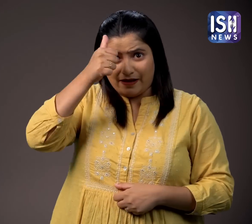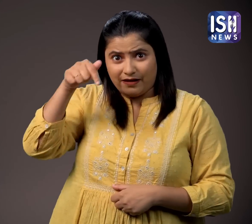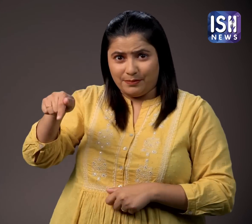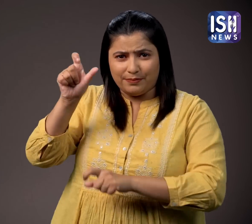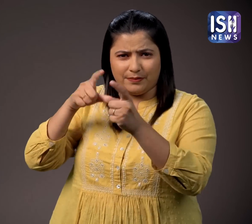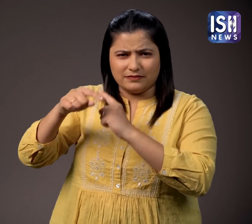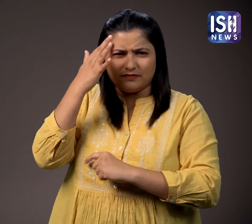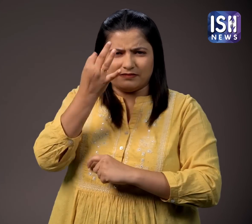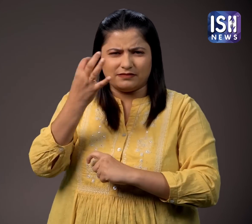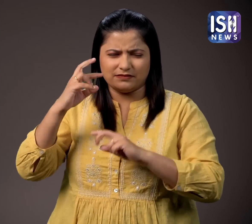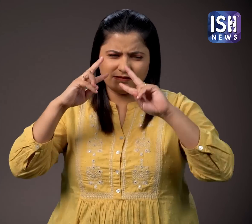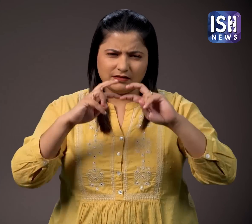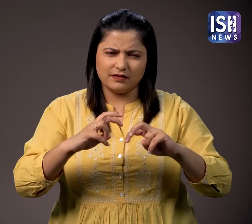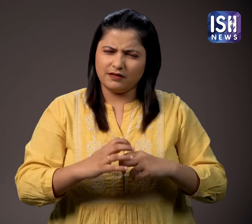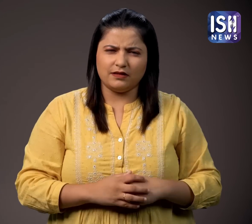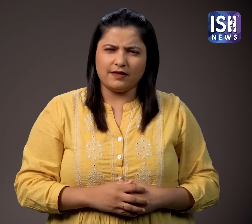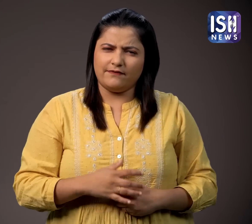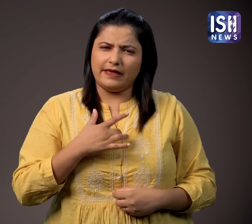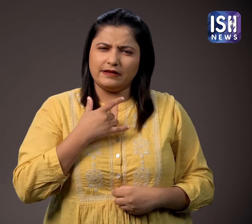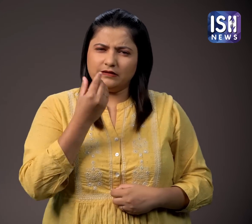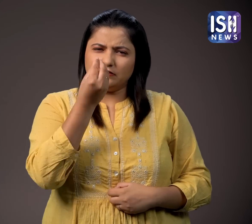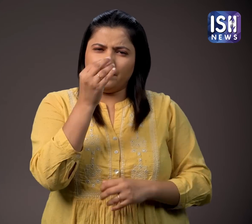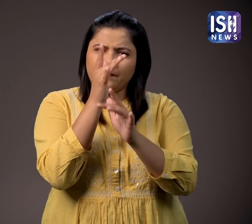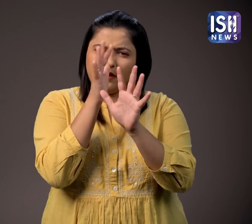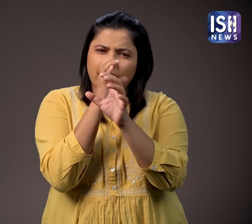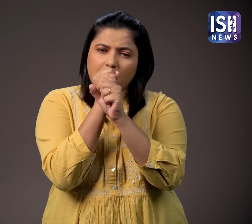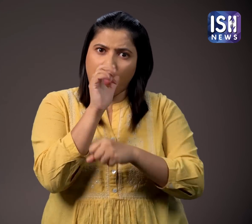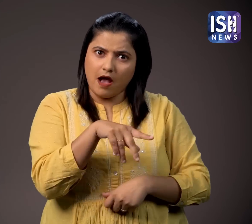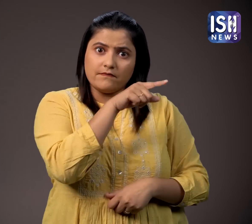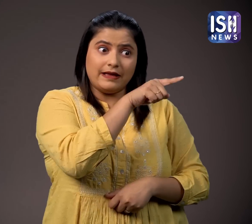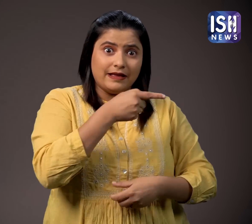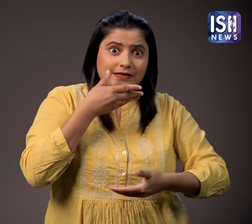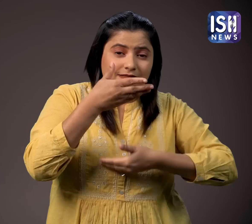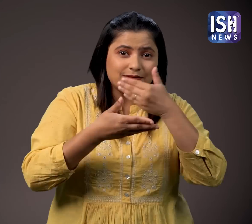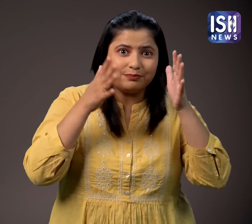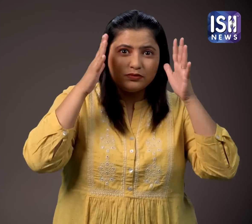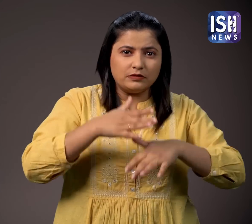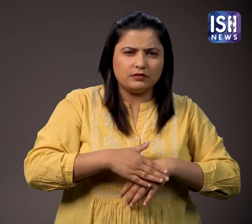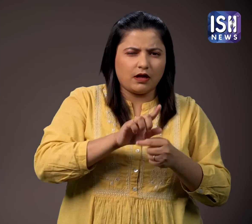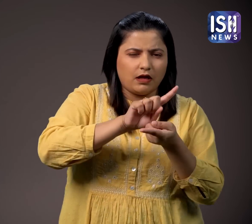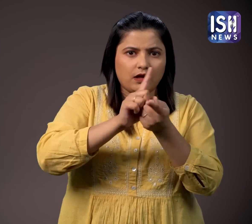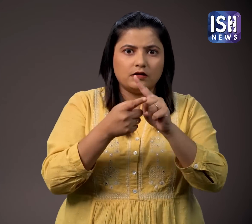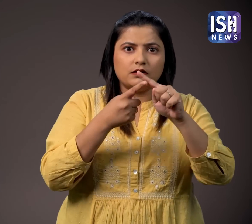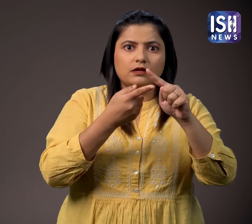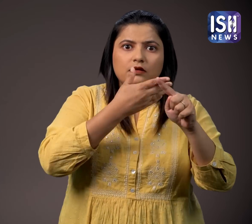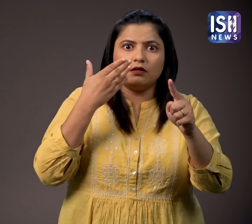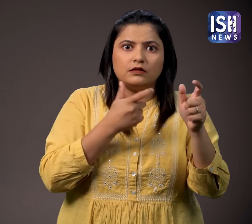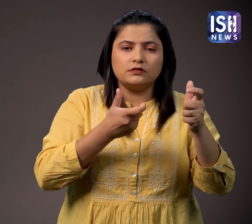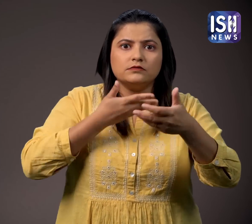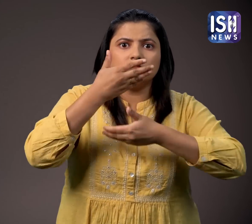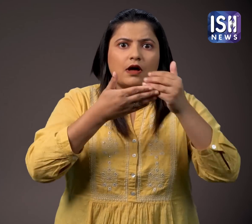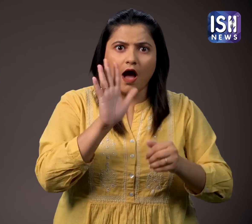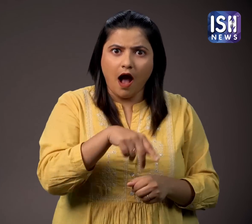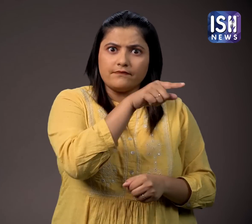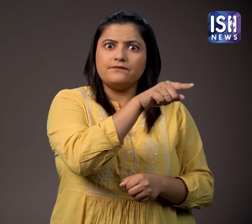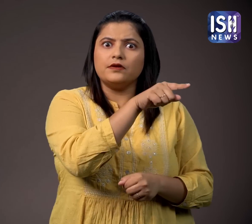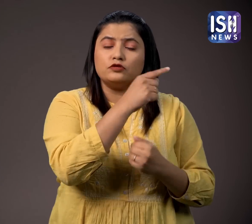According to Indian intelligence, these schools, instead of religious trainings, they were training children for jihad.